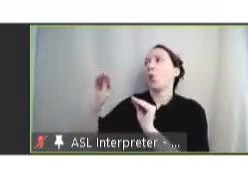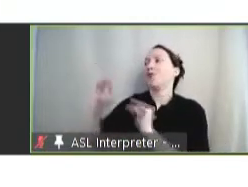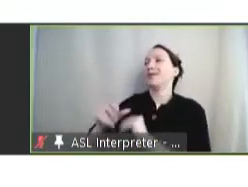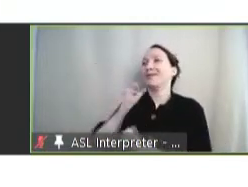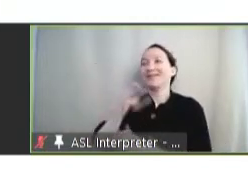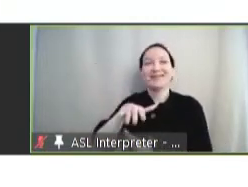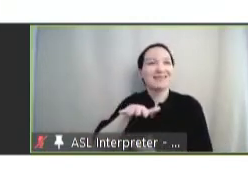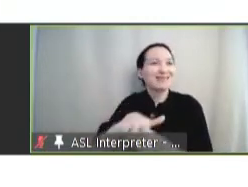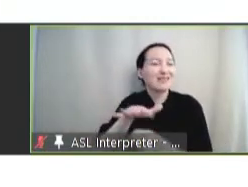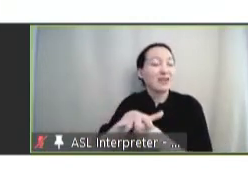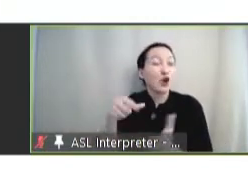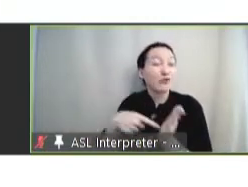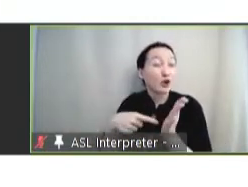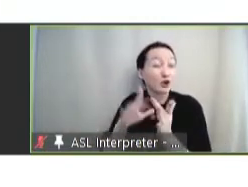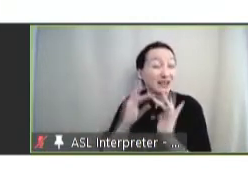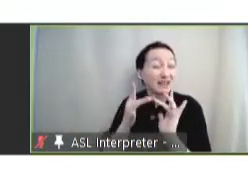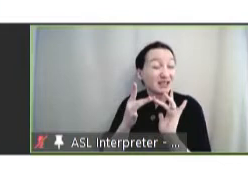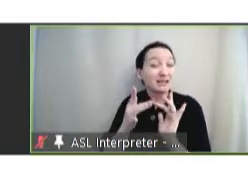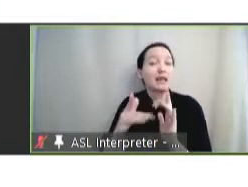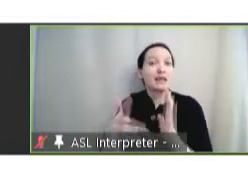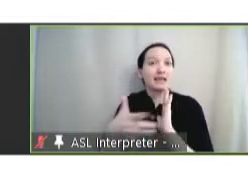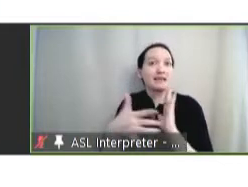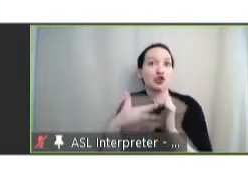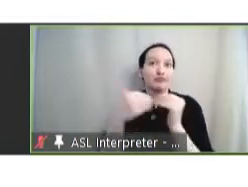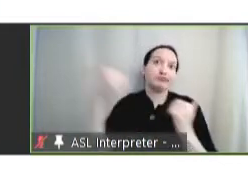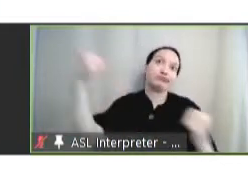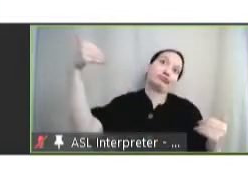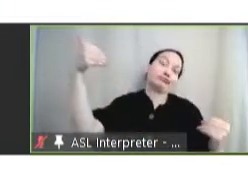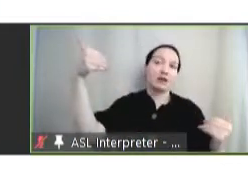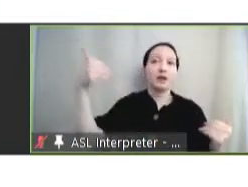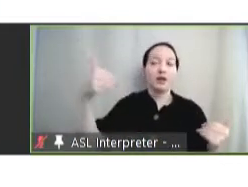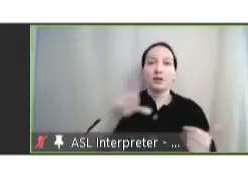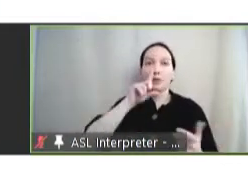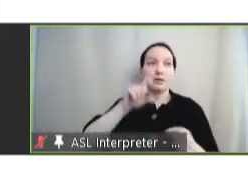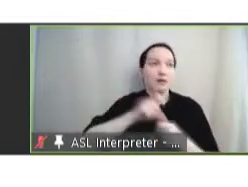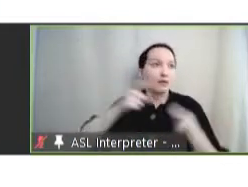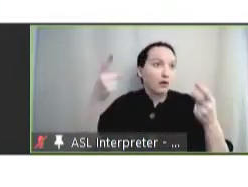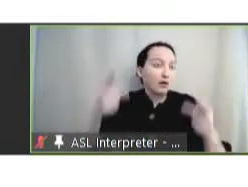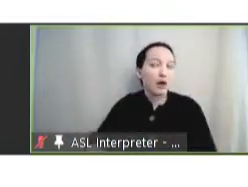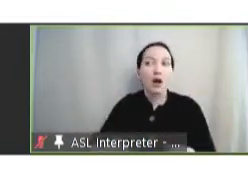internet for the digital divide, these are real-life examples of how communities of color,